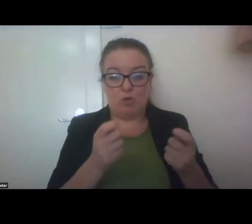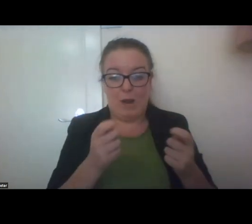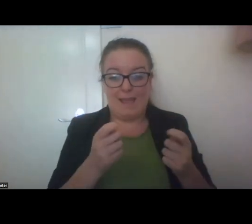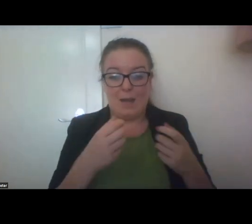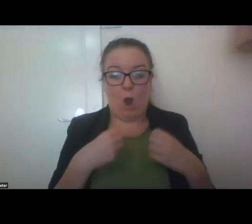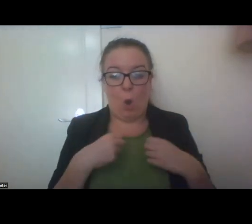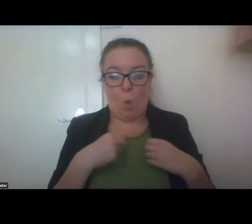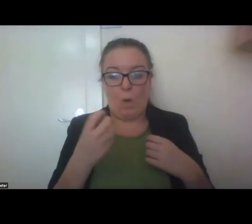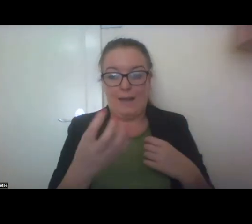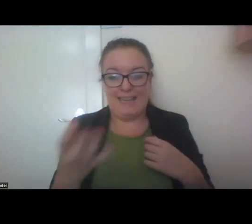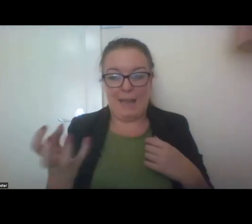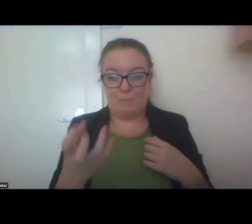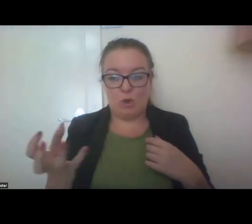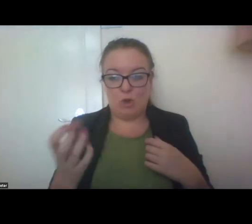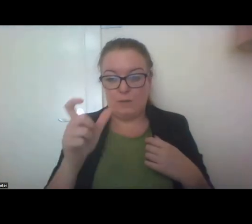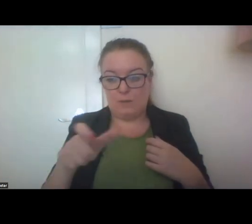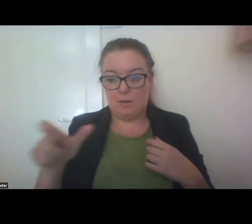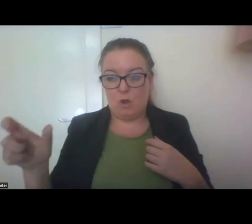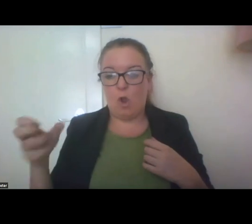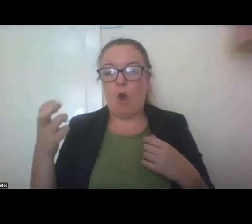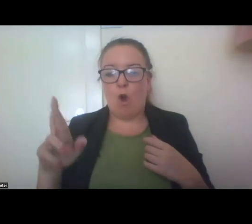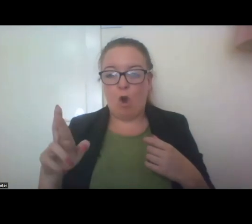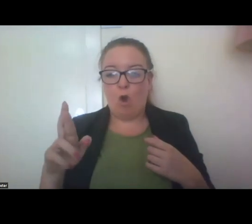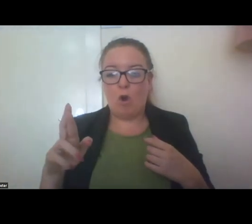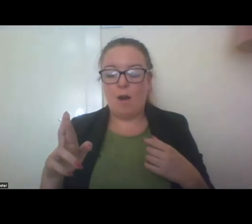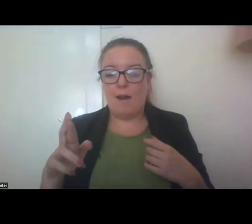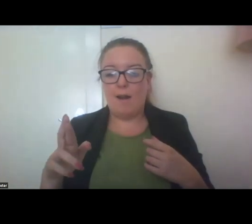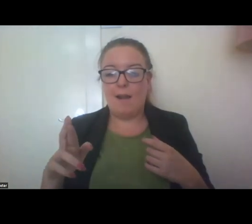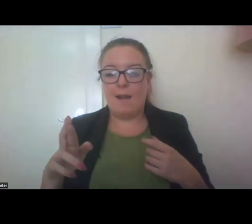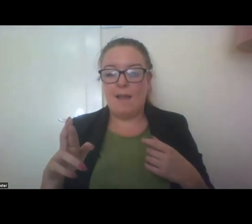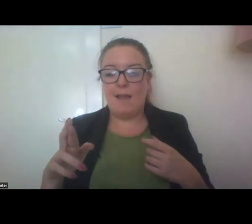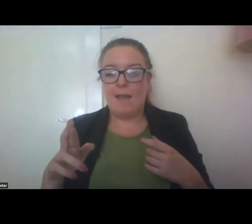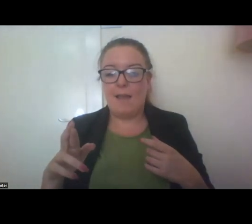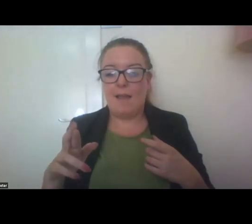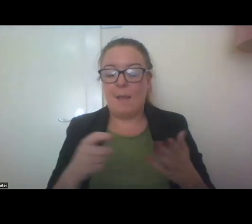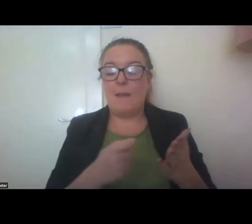And similarly with audio describers, without the content we are nothing, basically.